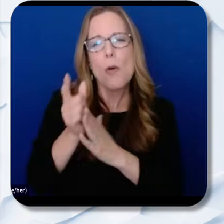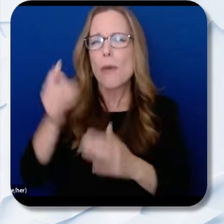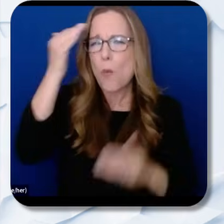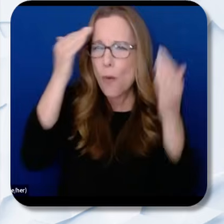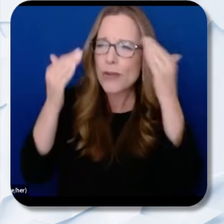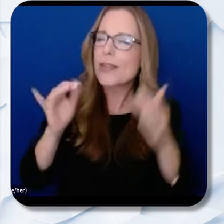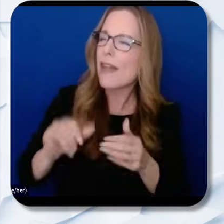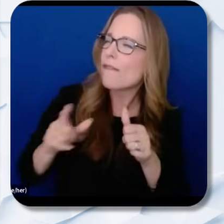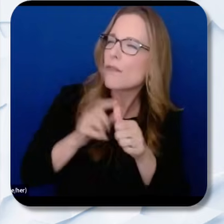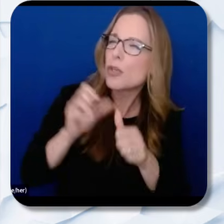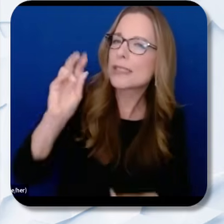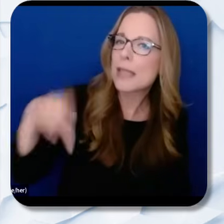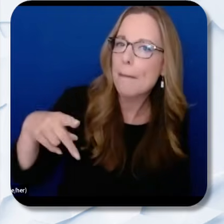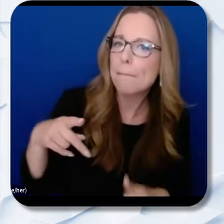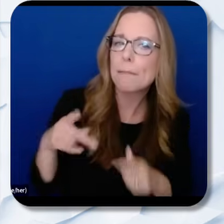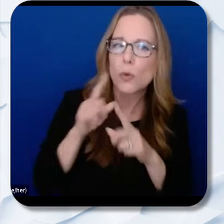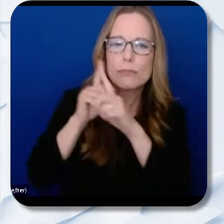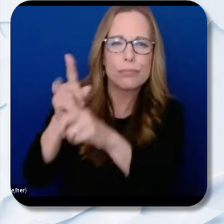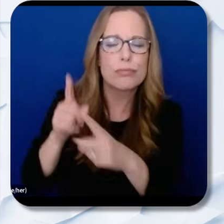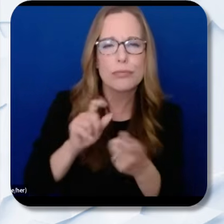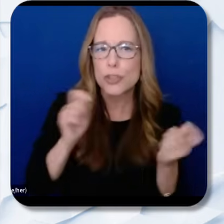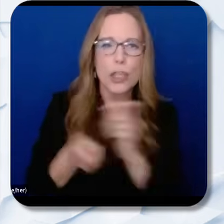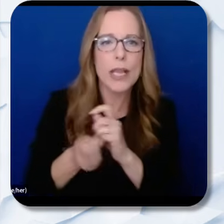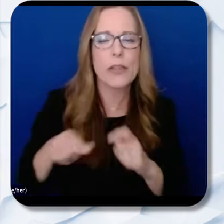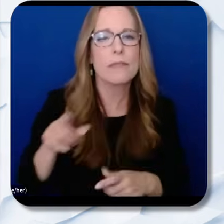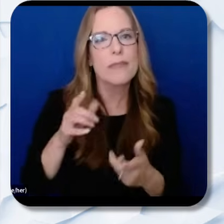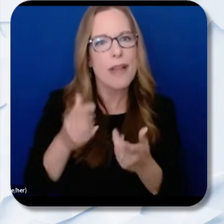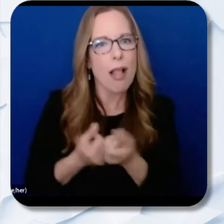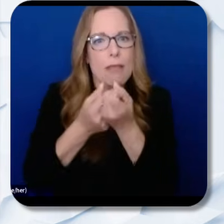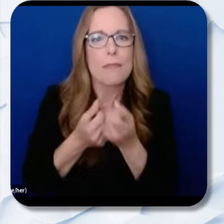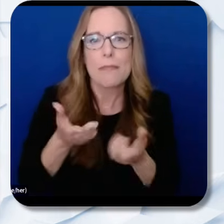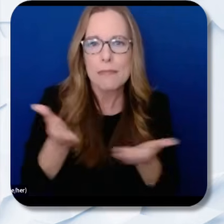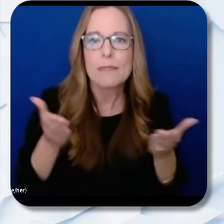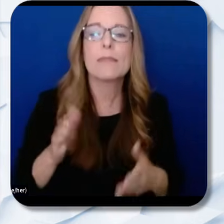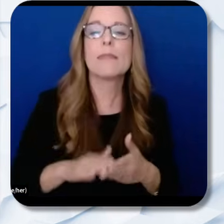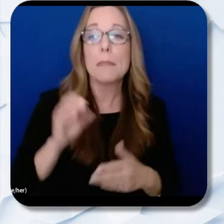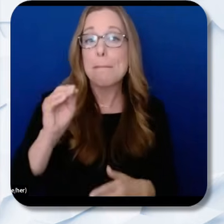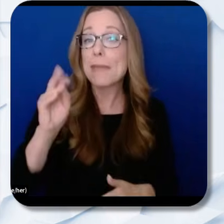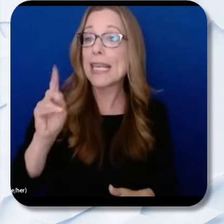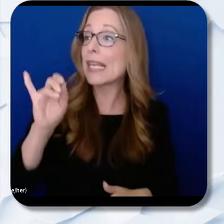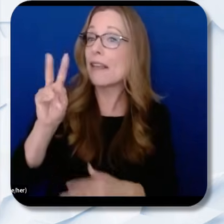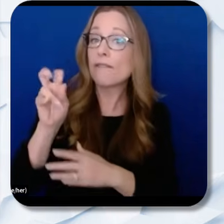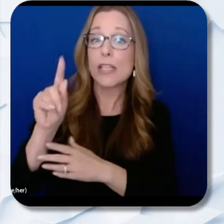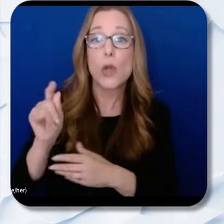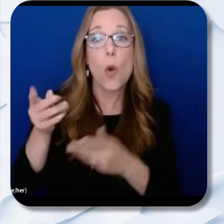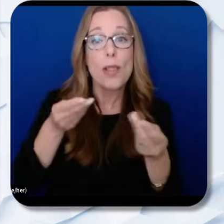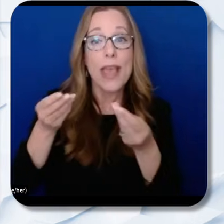When we talk about housing instability, as Superintendent Thorman noted, we're really talking about educational opportunity.